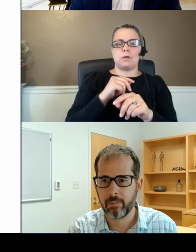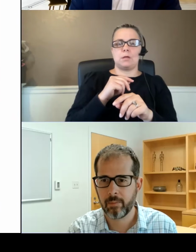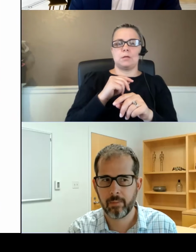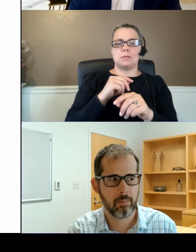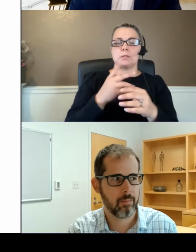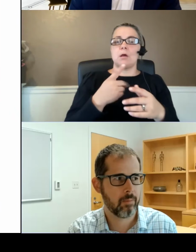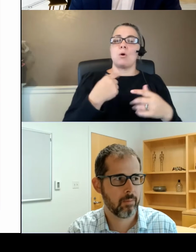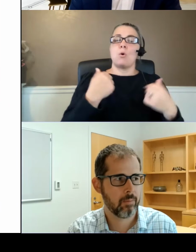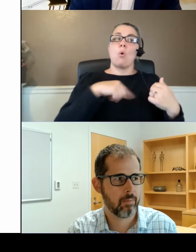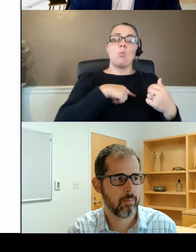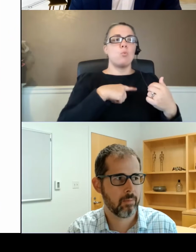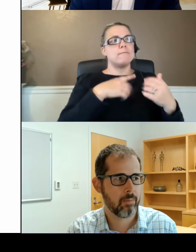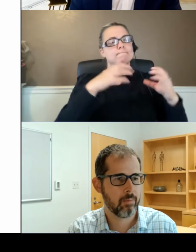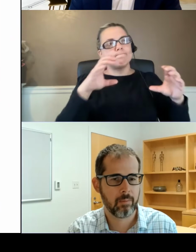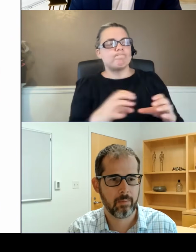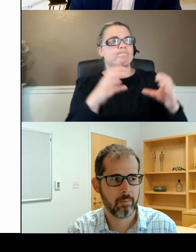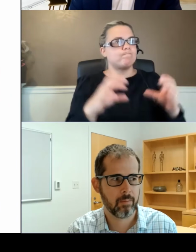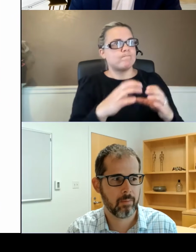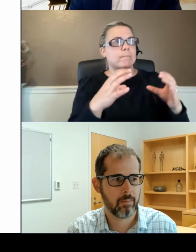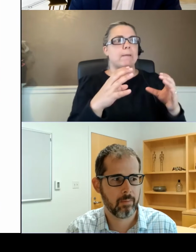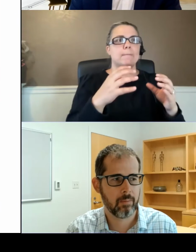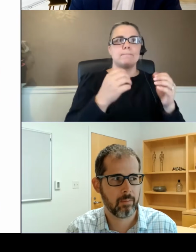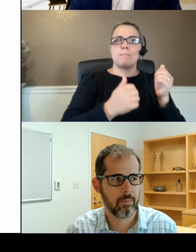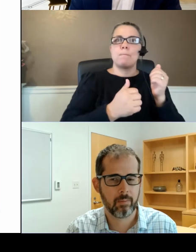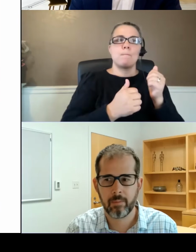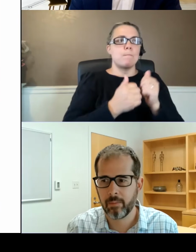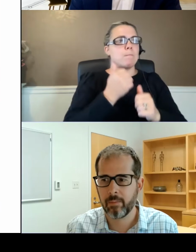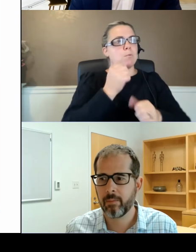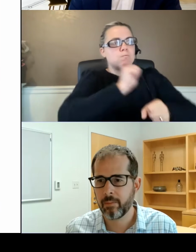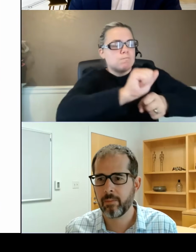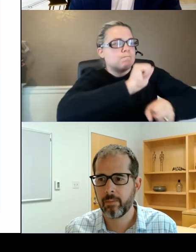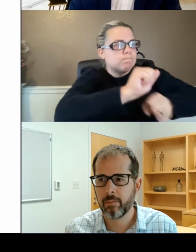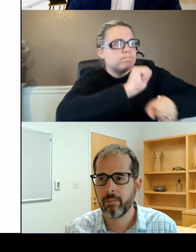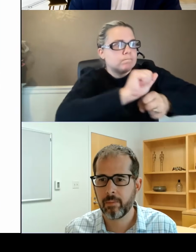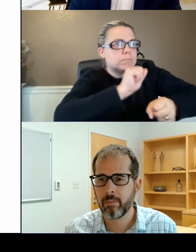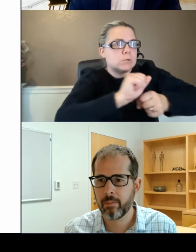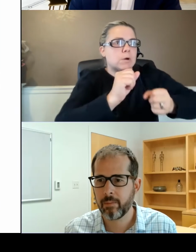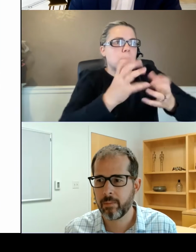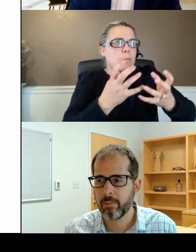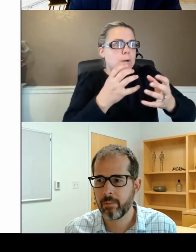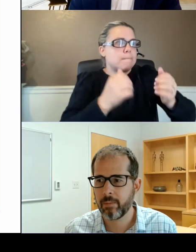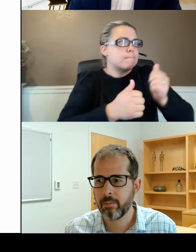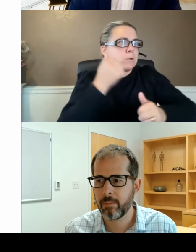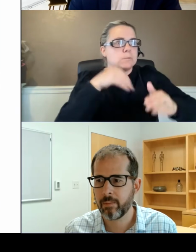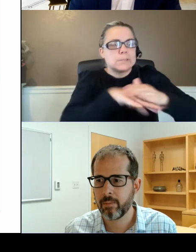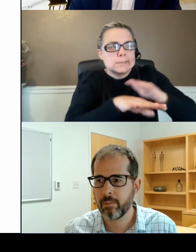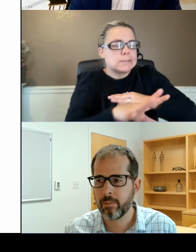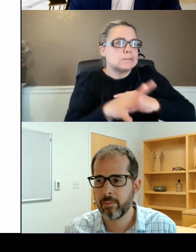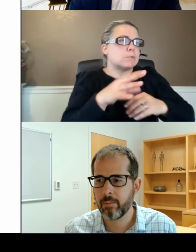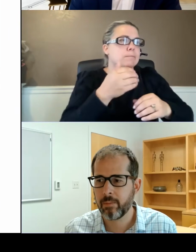can to make this experience as accessible as we can. So we, for example, have at this conference,